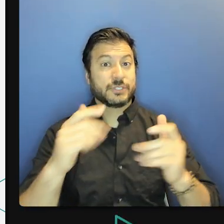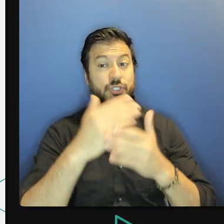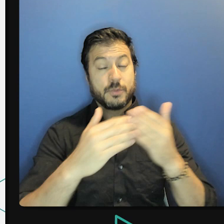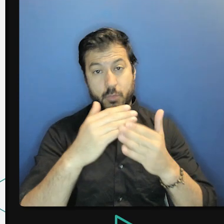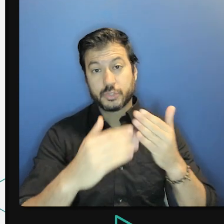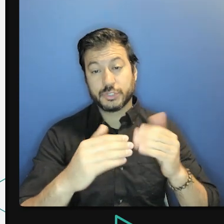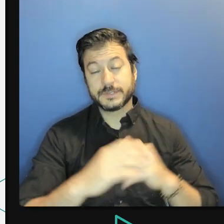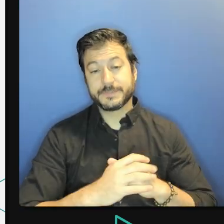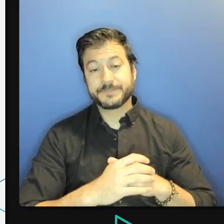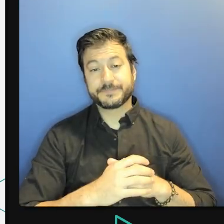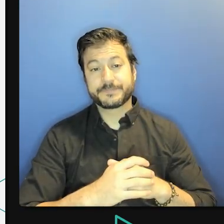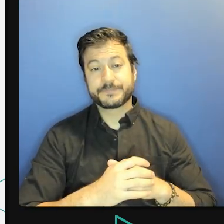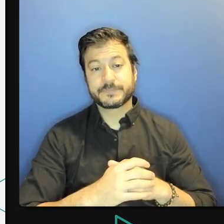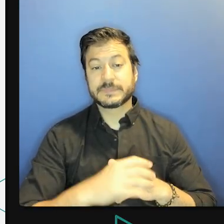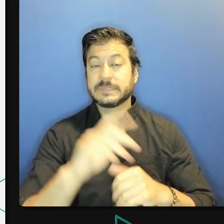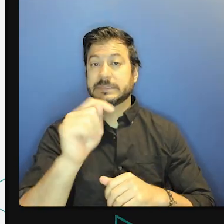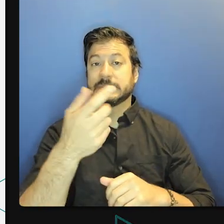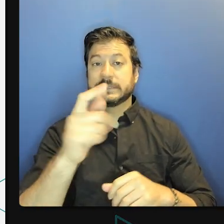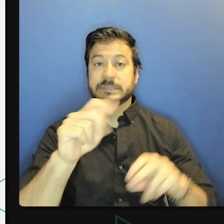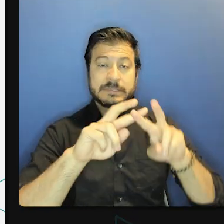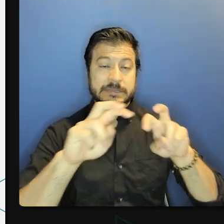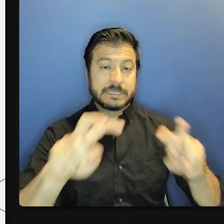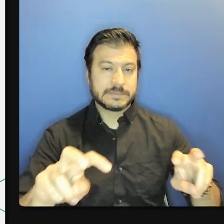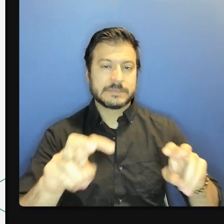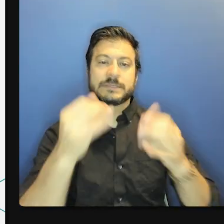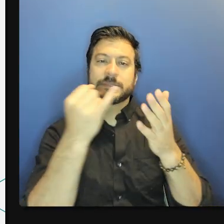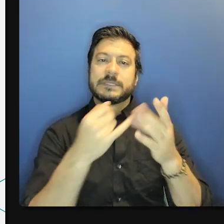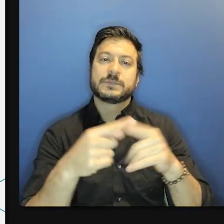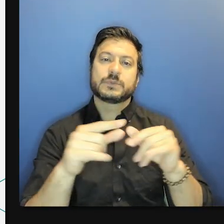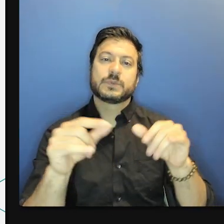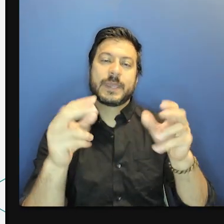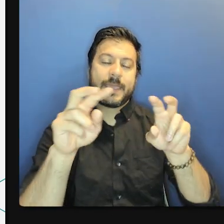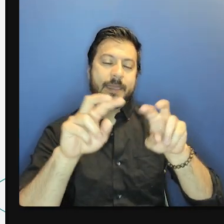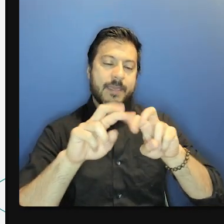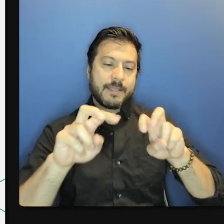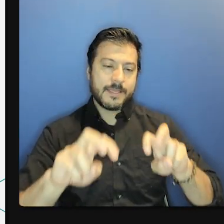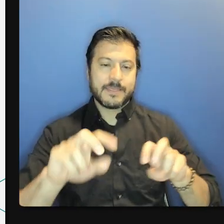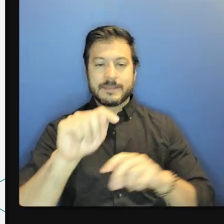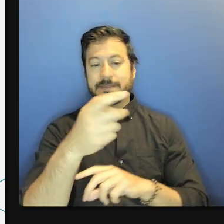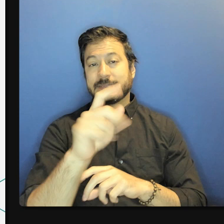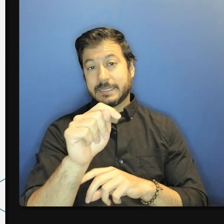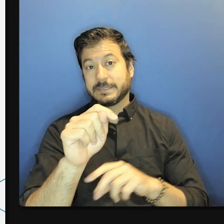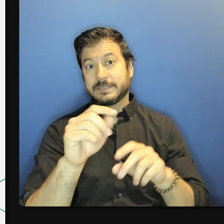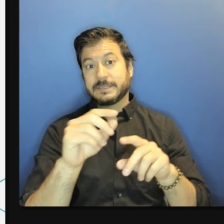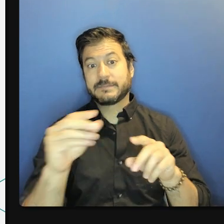There are three major components in Viseme events. The text analysis is designed to analyze the text input